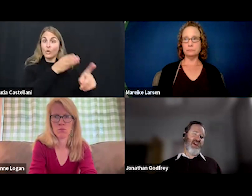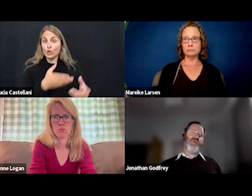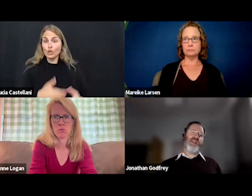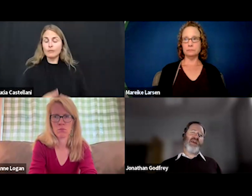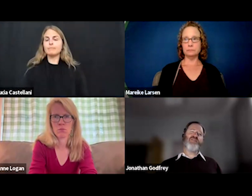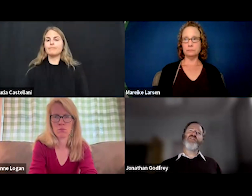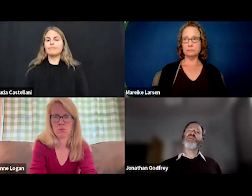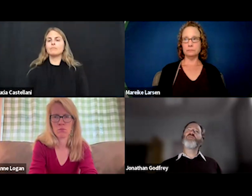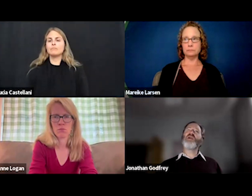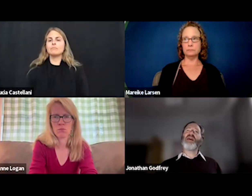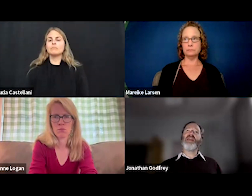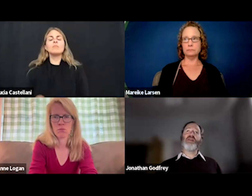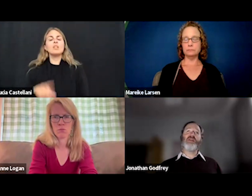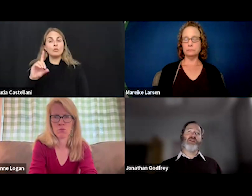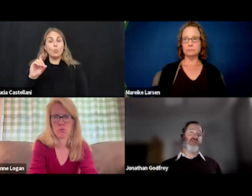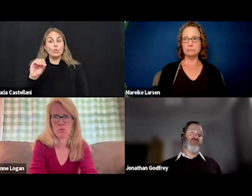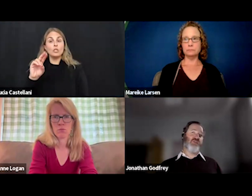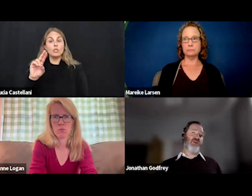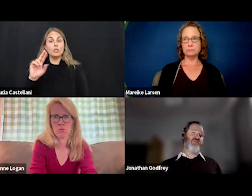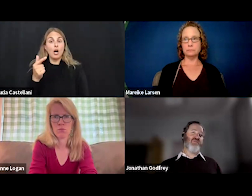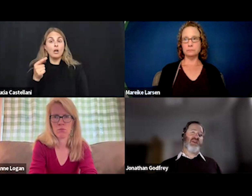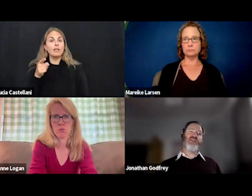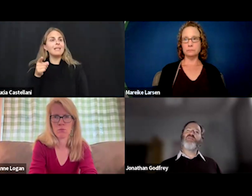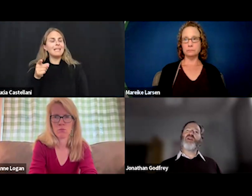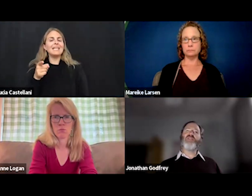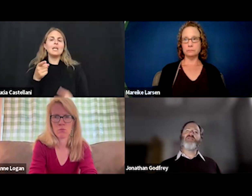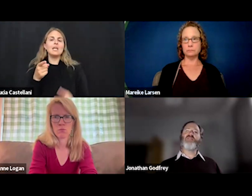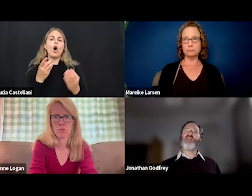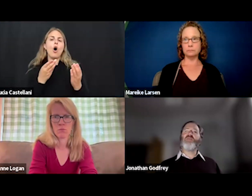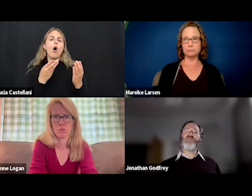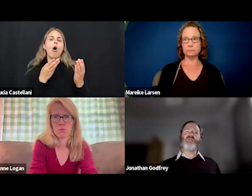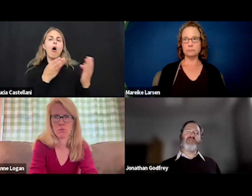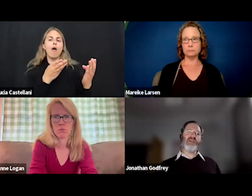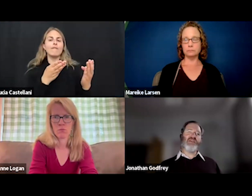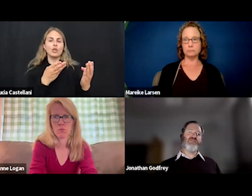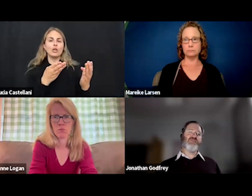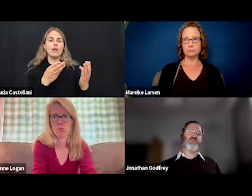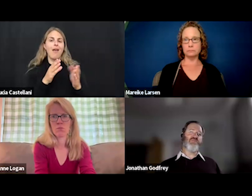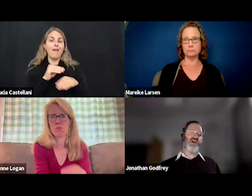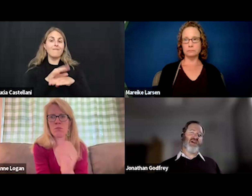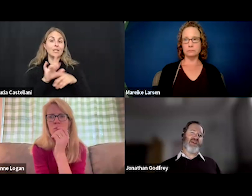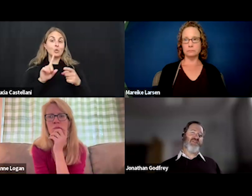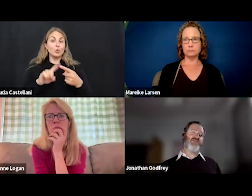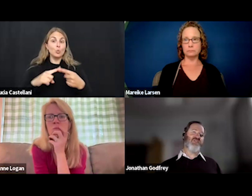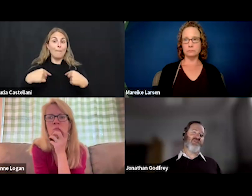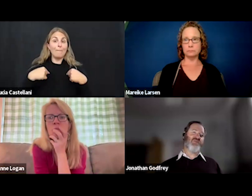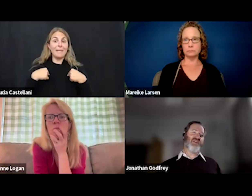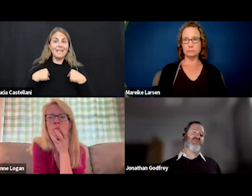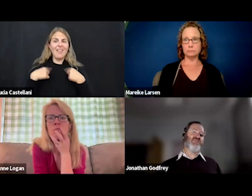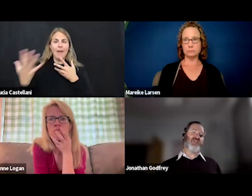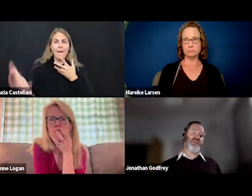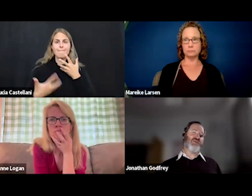He went out of his way to offer me advice that was unique to my circumstances.